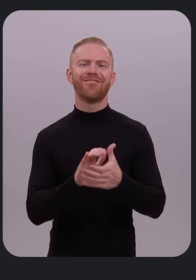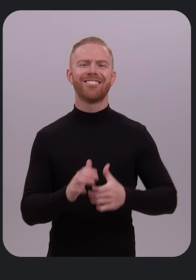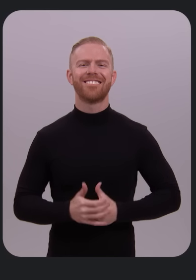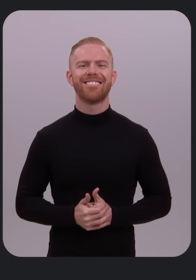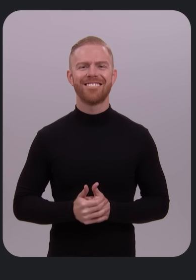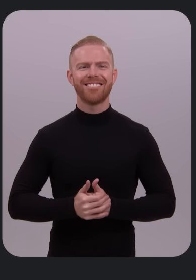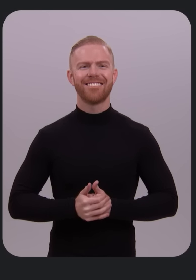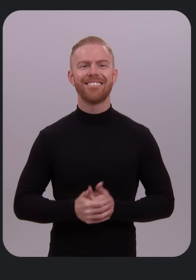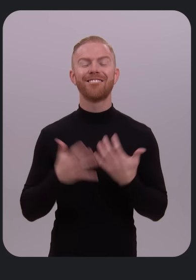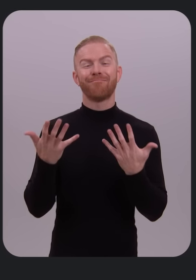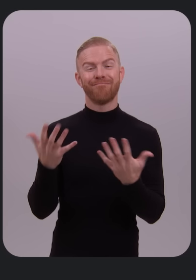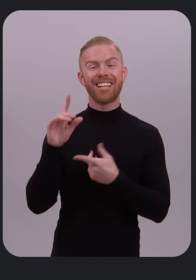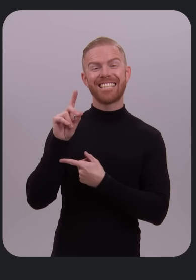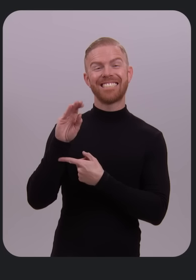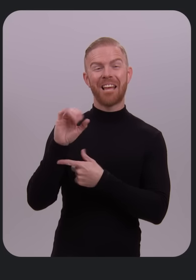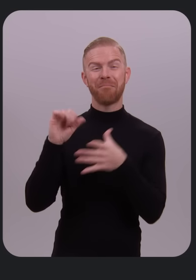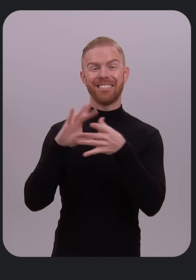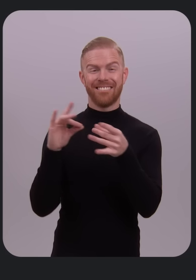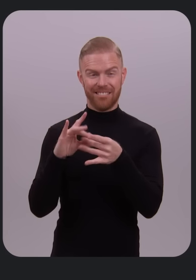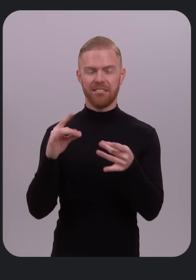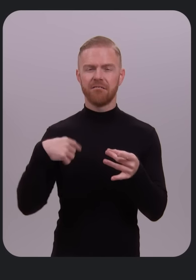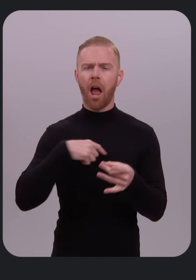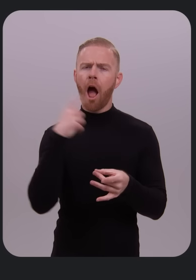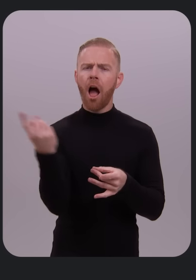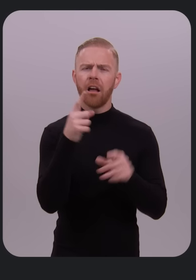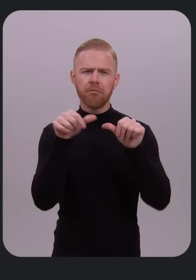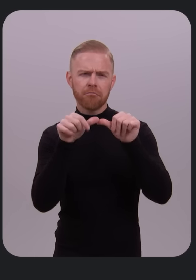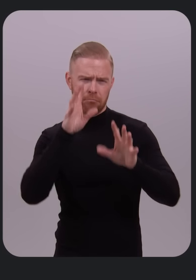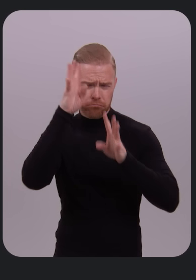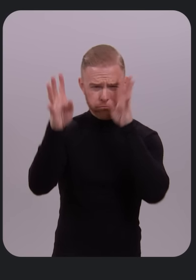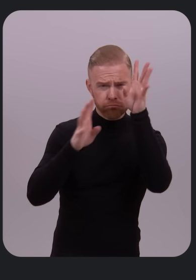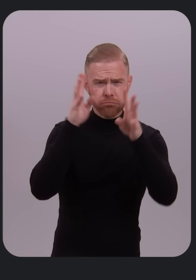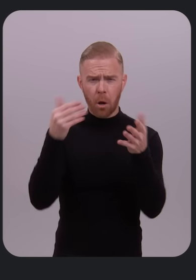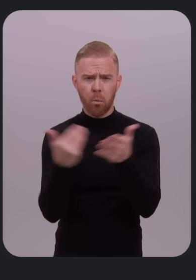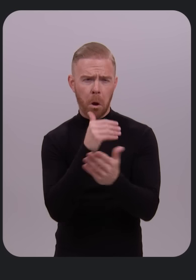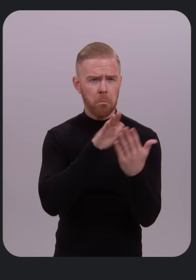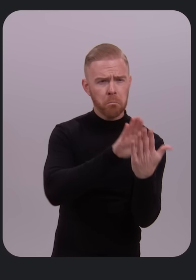And like Demis said, we're always innovating on new approaches to improve our models,